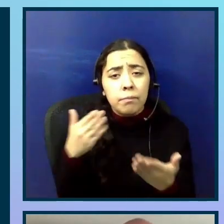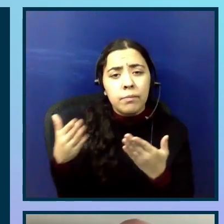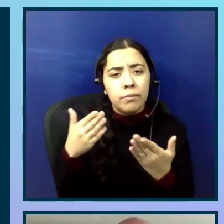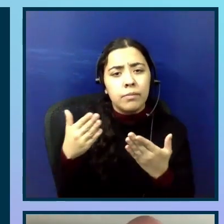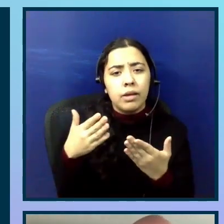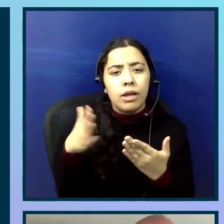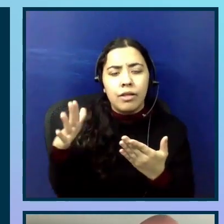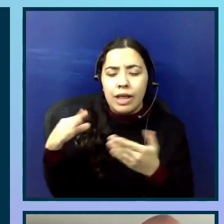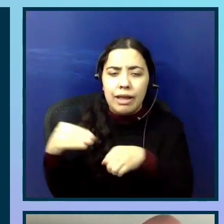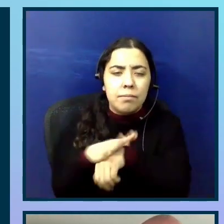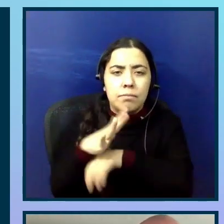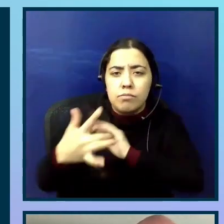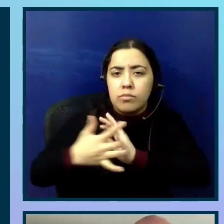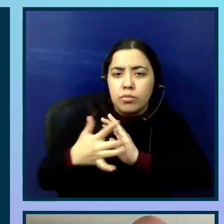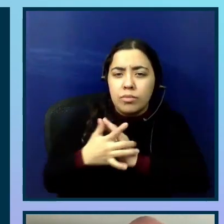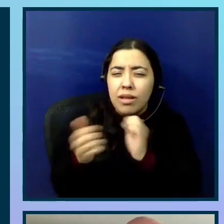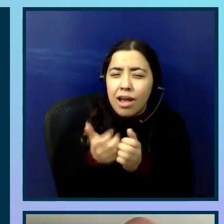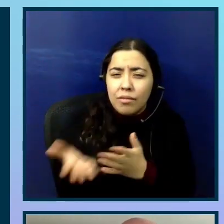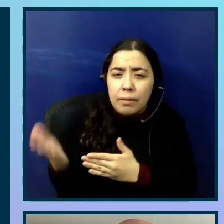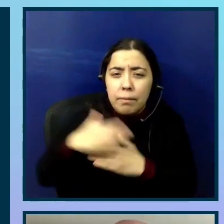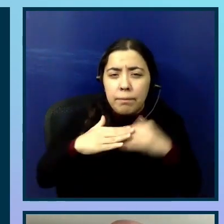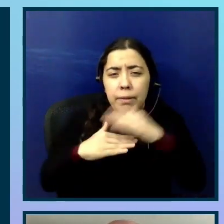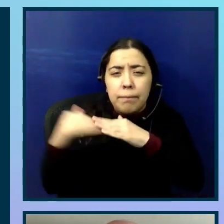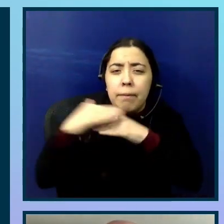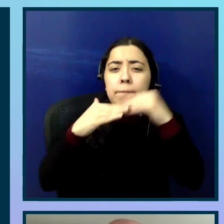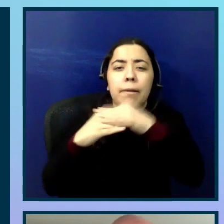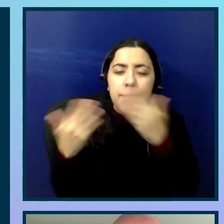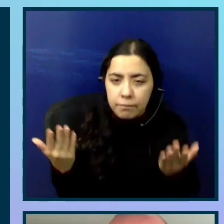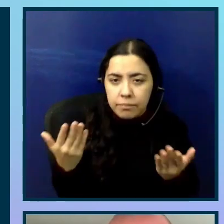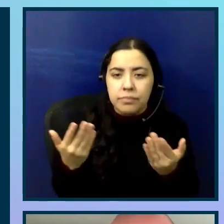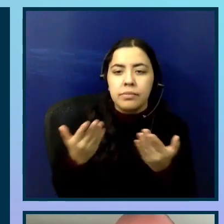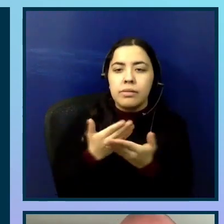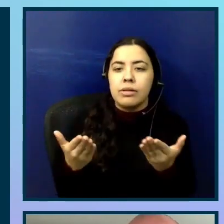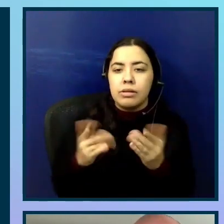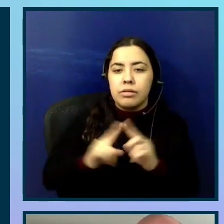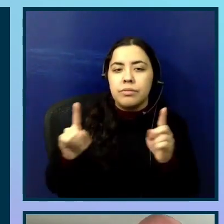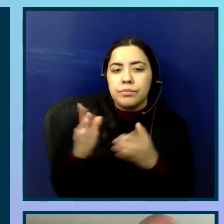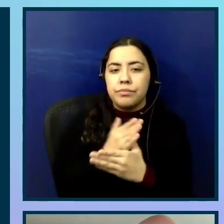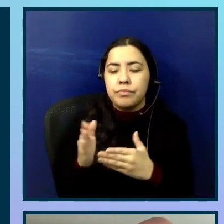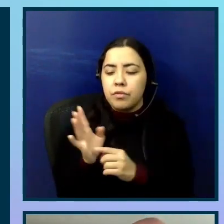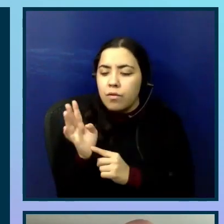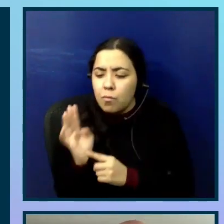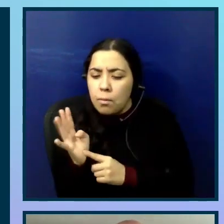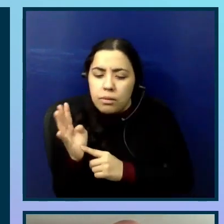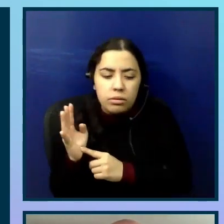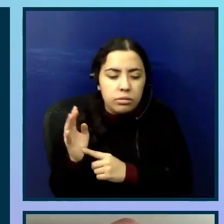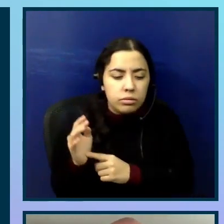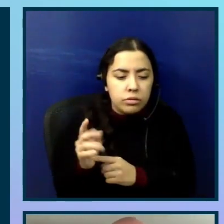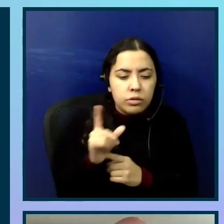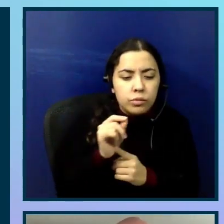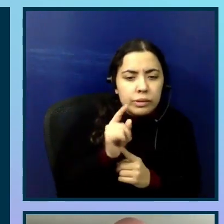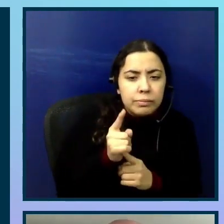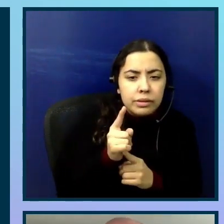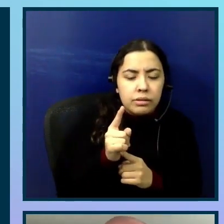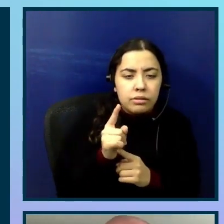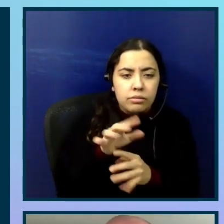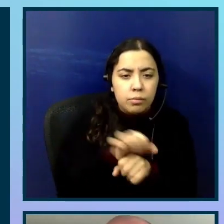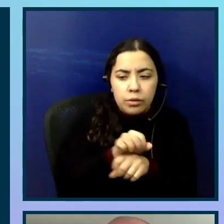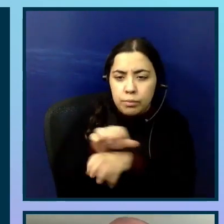And all these different things compounded. And so the difference between four minutes booking a taxi and 20 minutes booking the same taxi is not comparable,